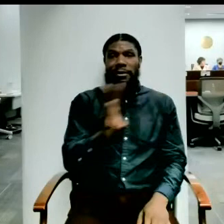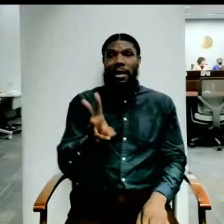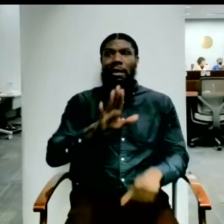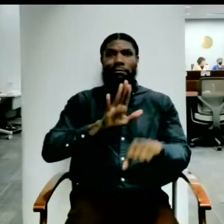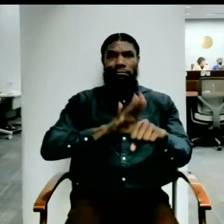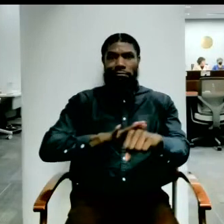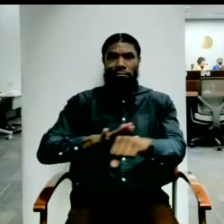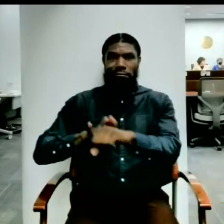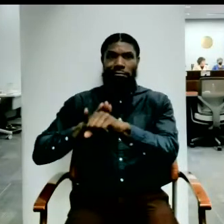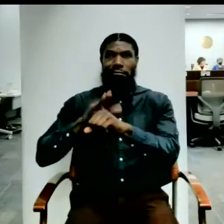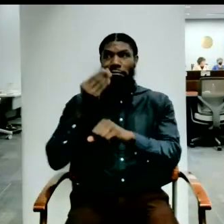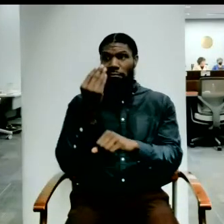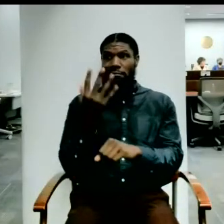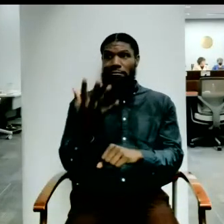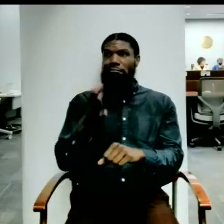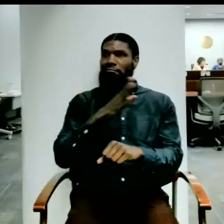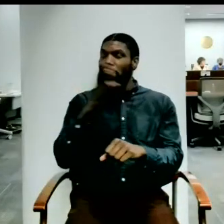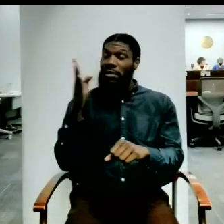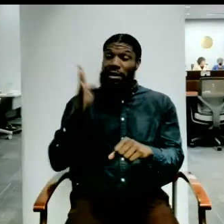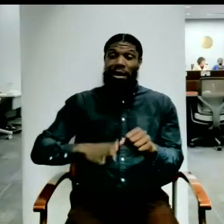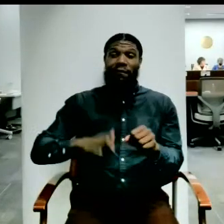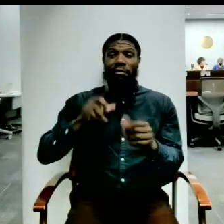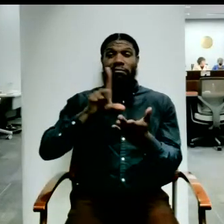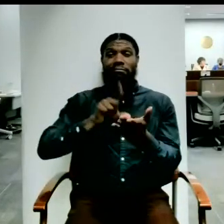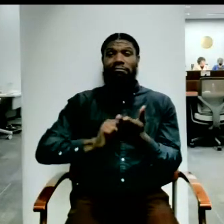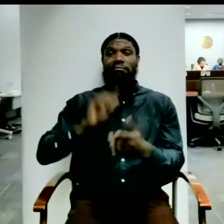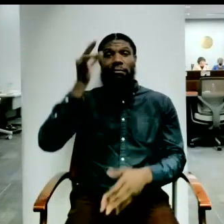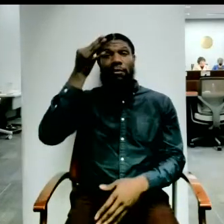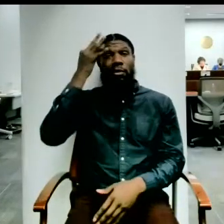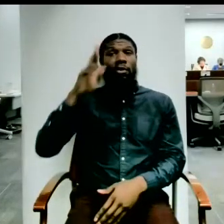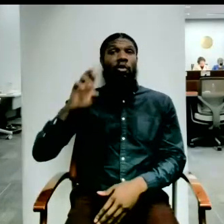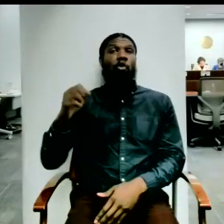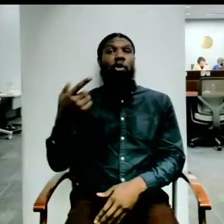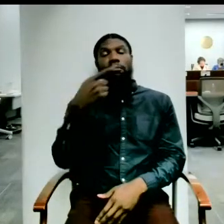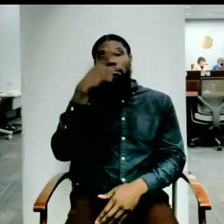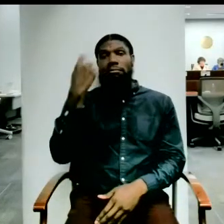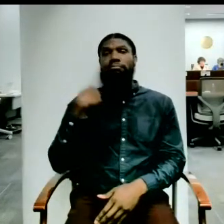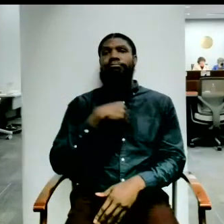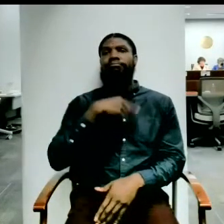published this in the Federal register in part of what we found, we have been able to